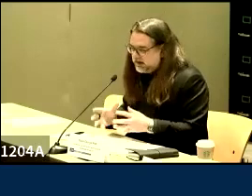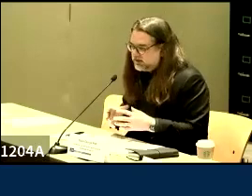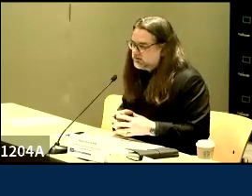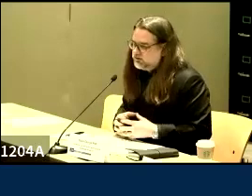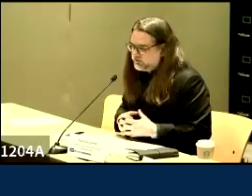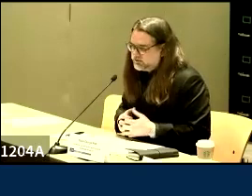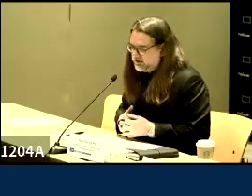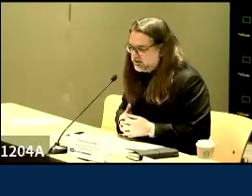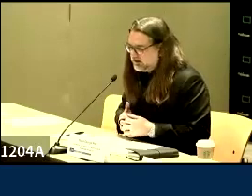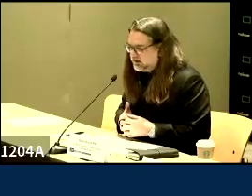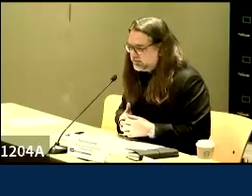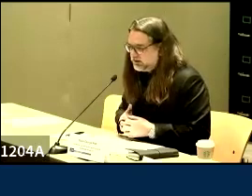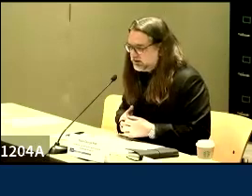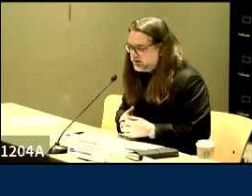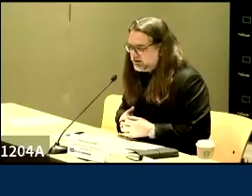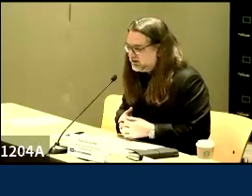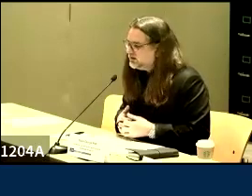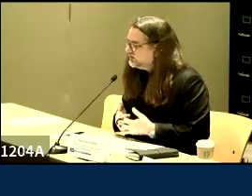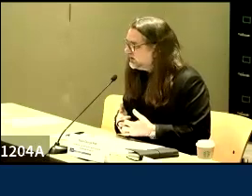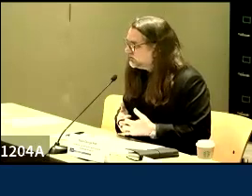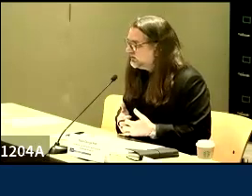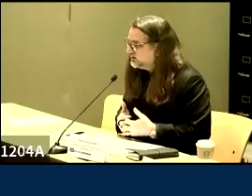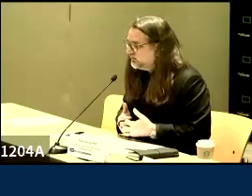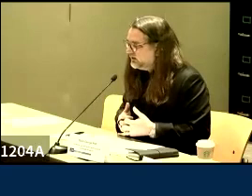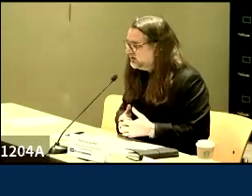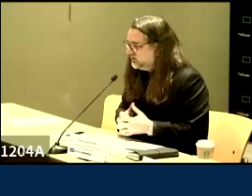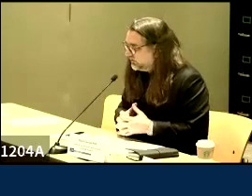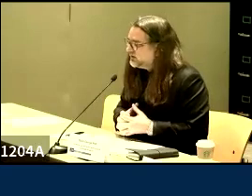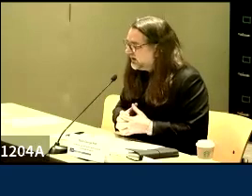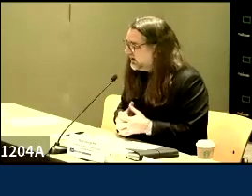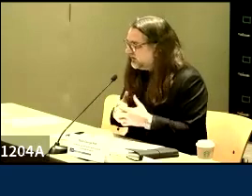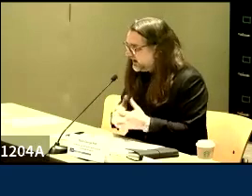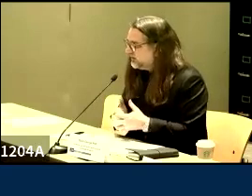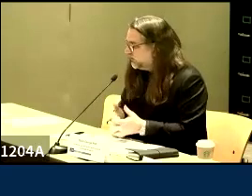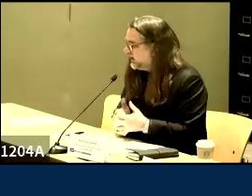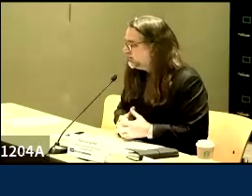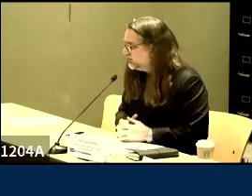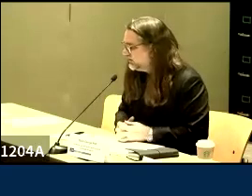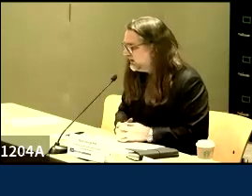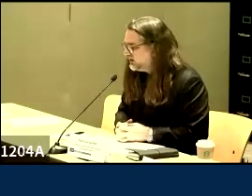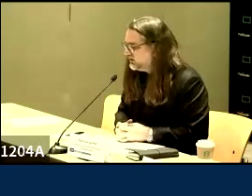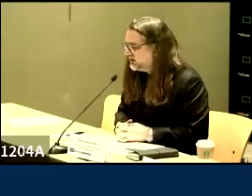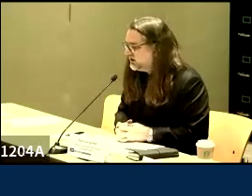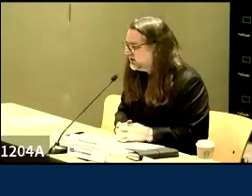and there's a need to make sure that we don't have happen what happened over the pandemic again.